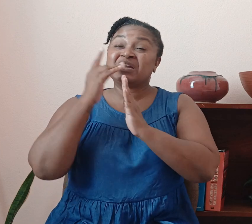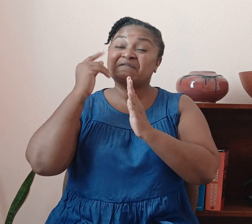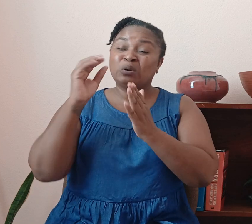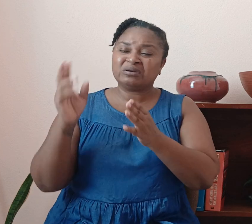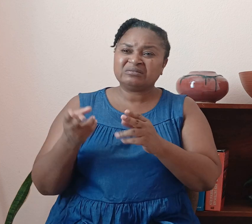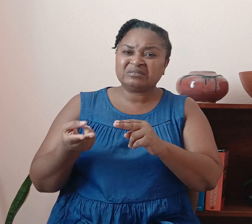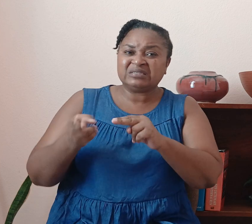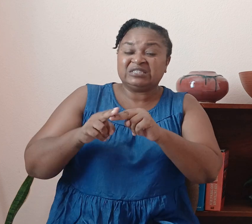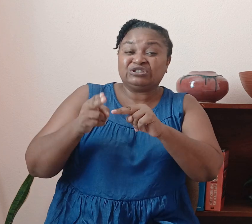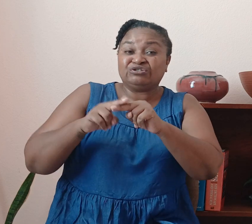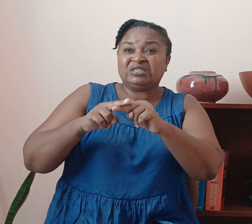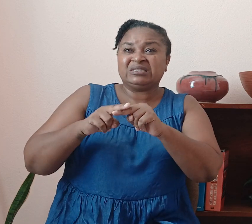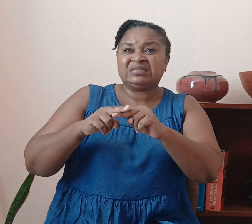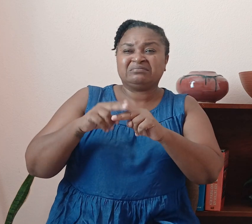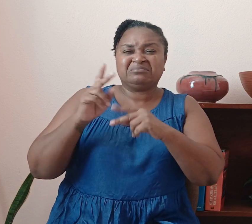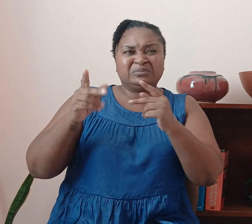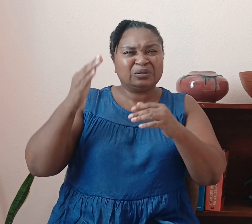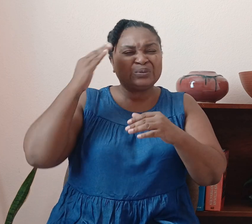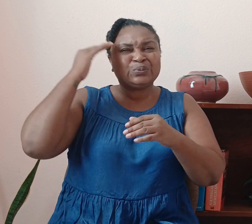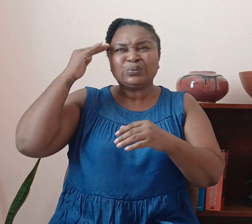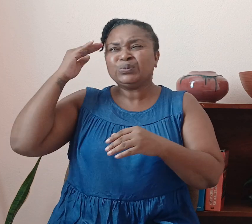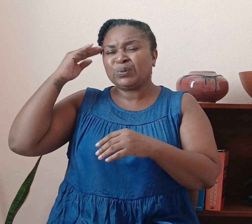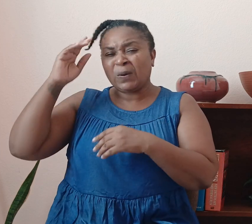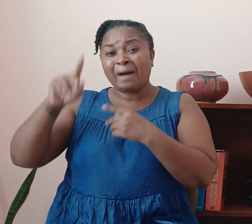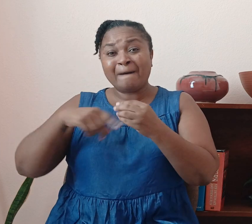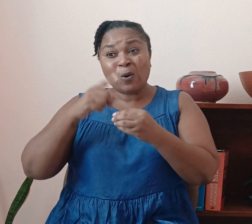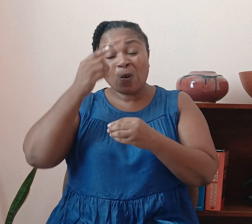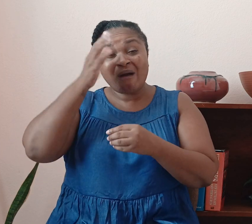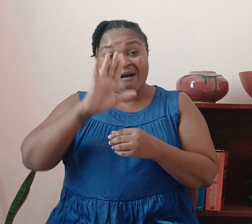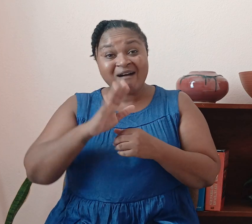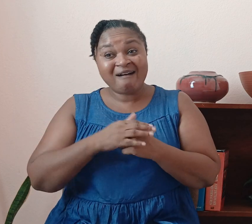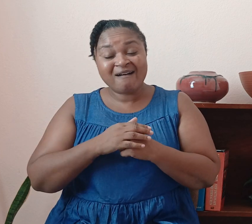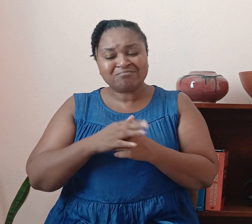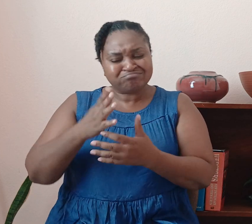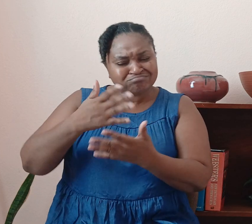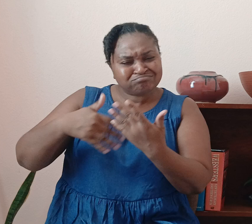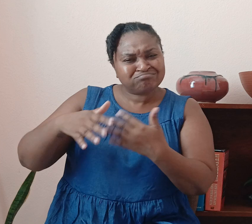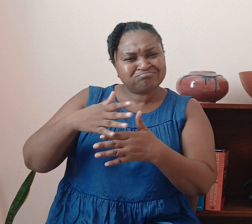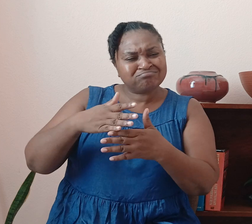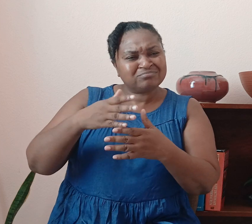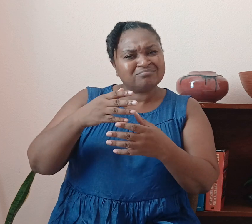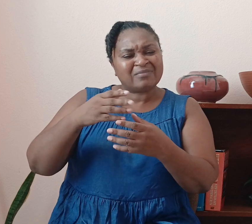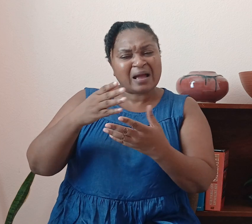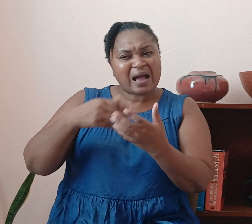and love for God among the members of the deaf community.